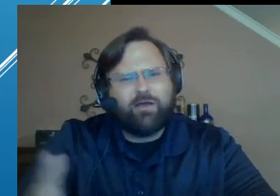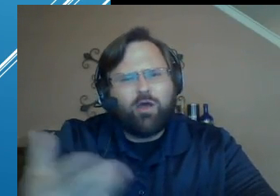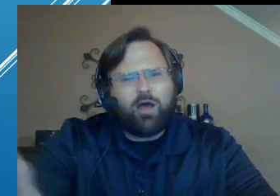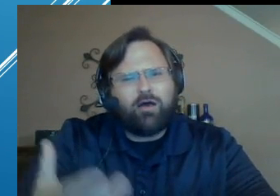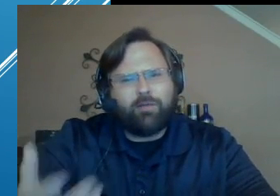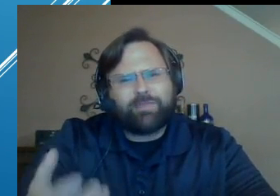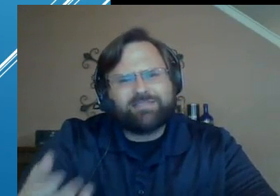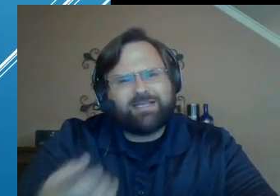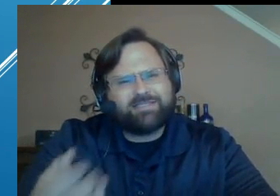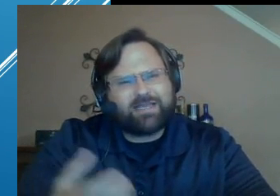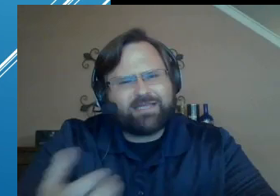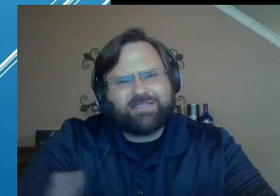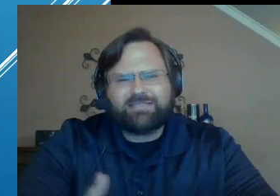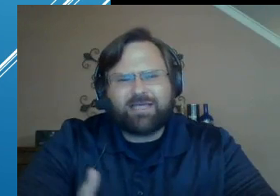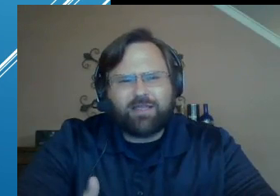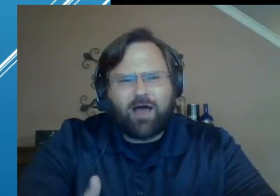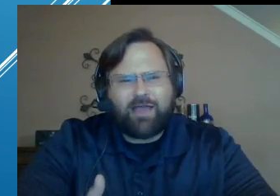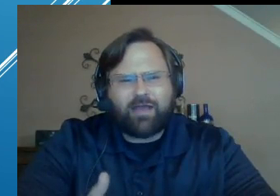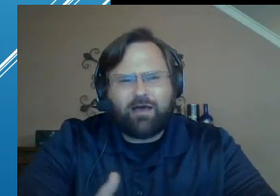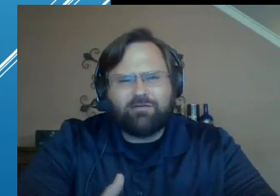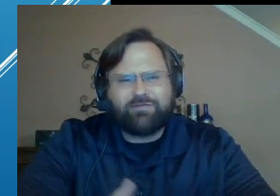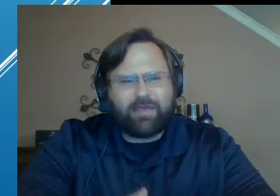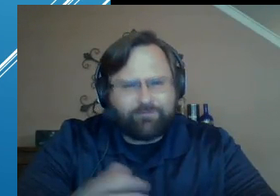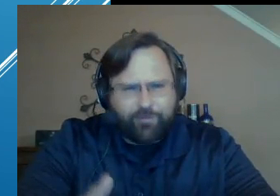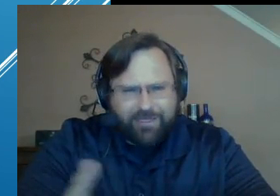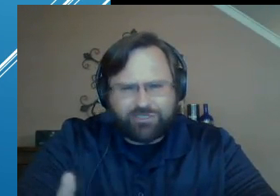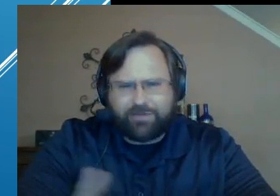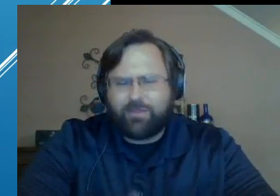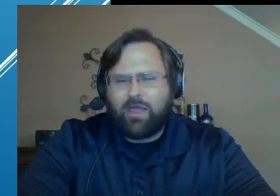sentence that contains a lot of information